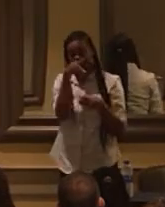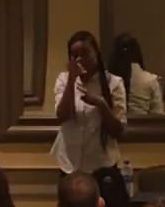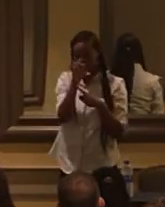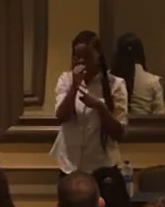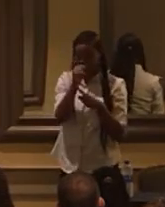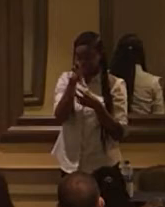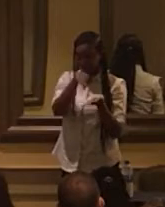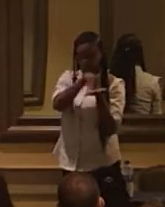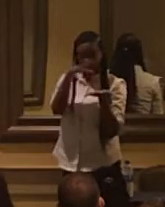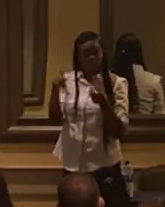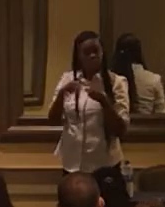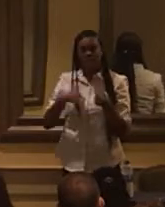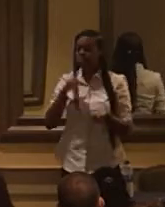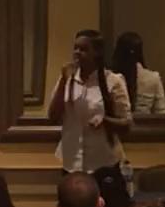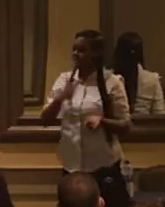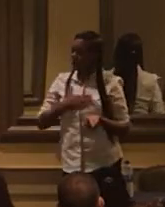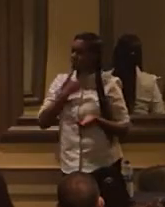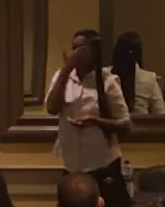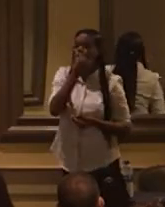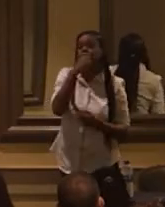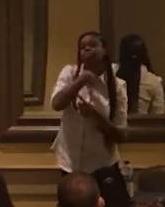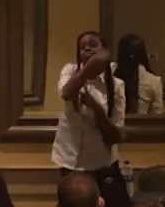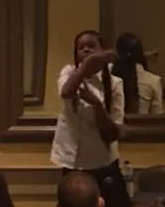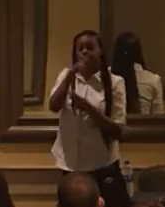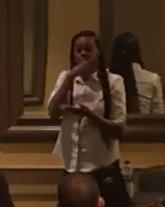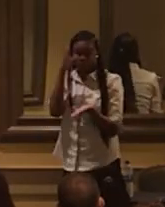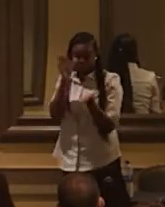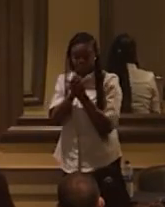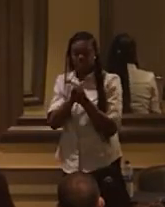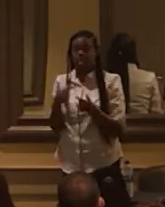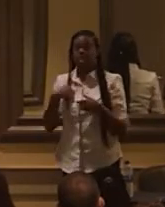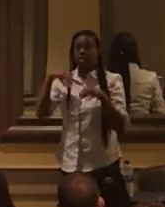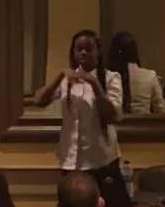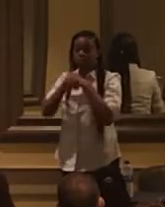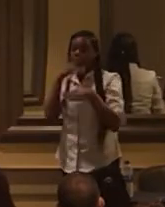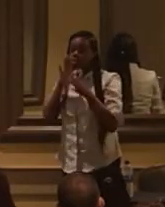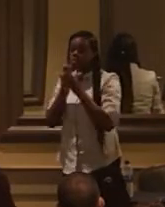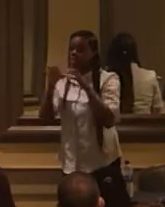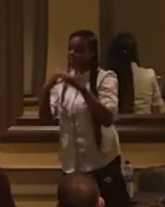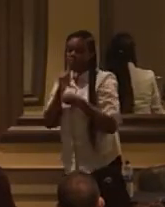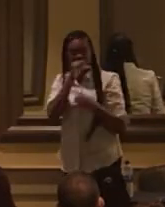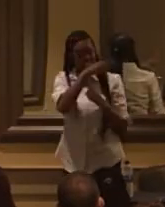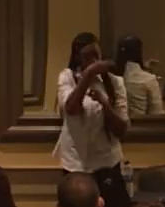And I grew up attending public school but I wasn't happy there.